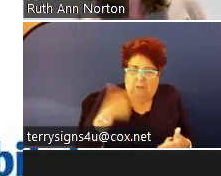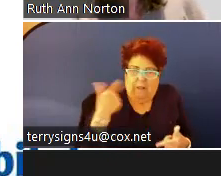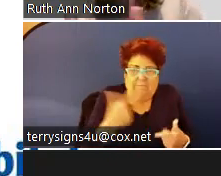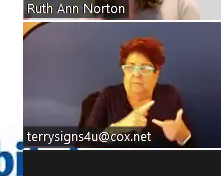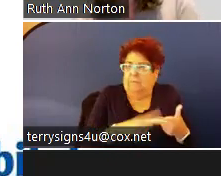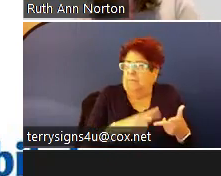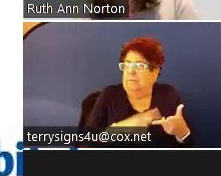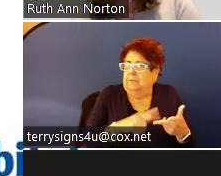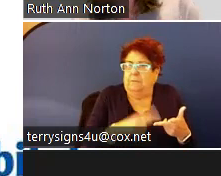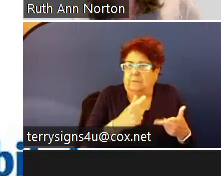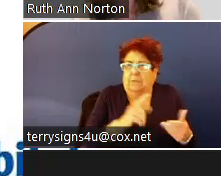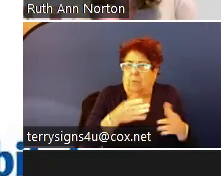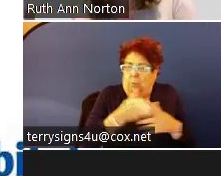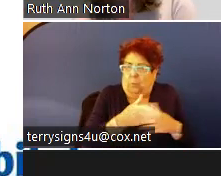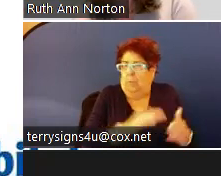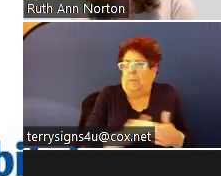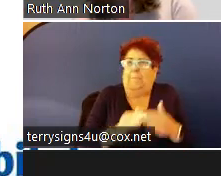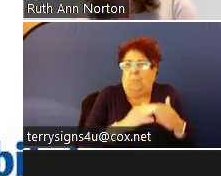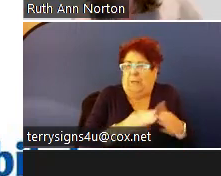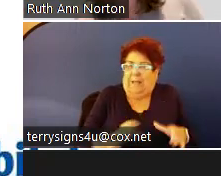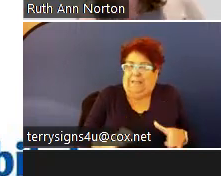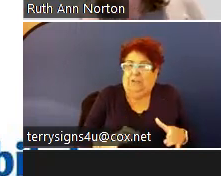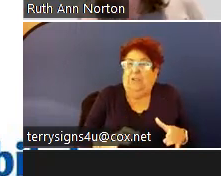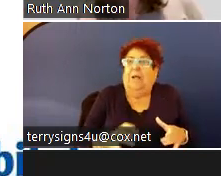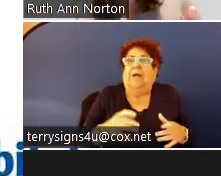and being able â€“ and having to move, whether they are disabled,